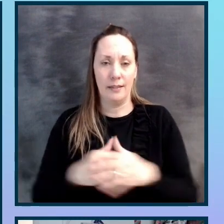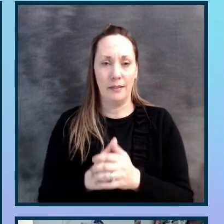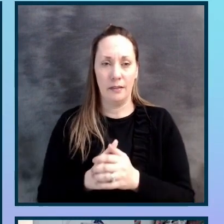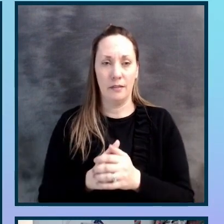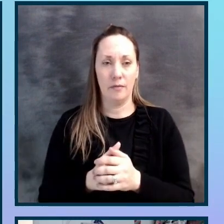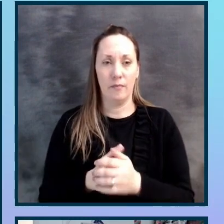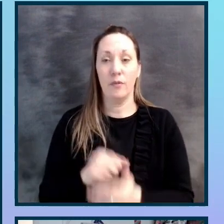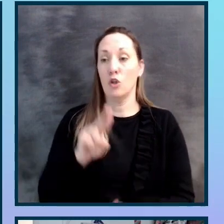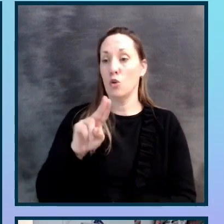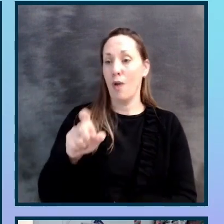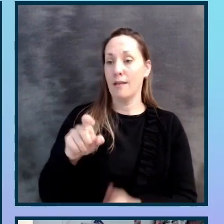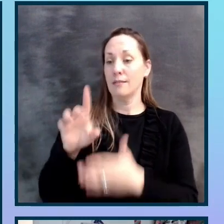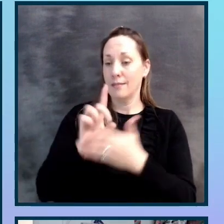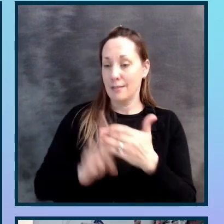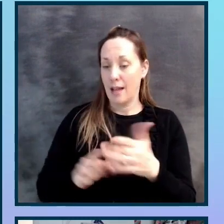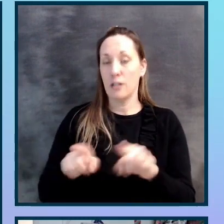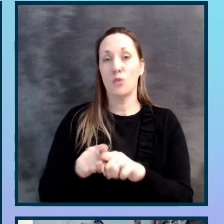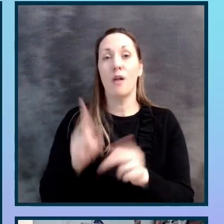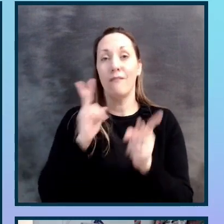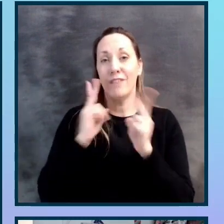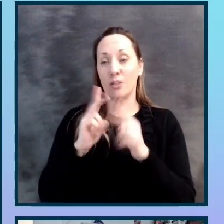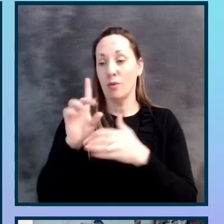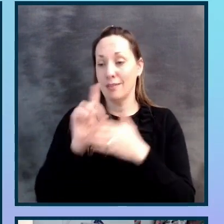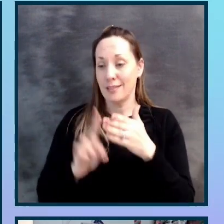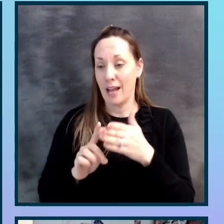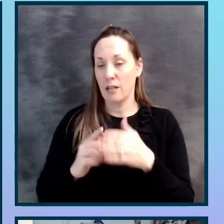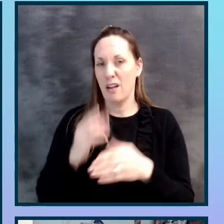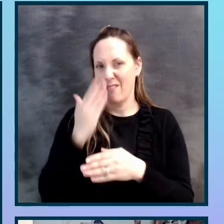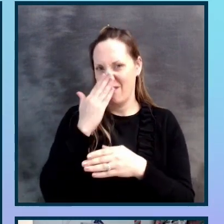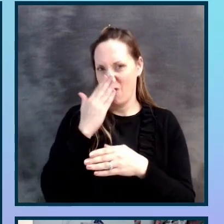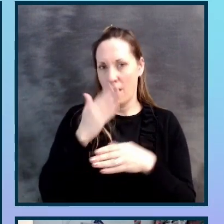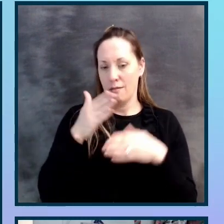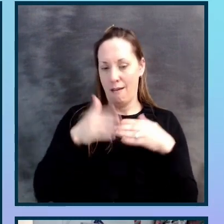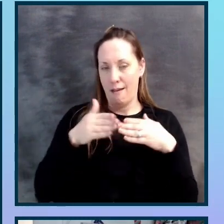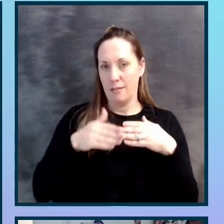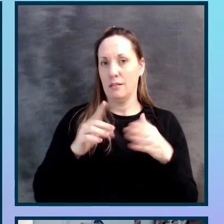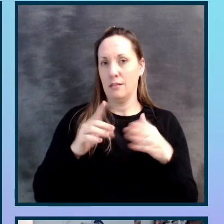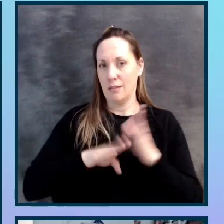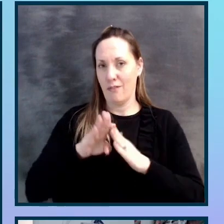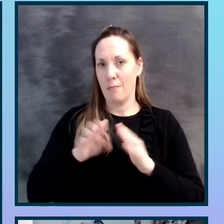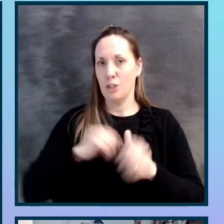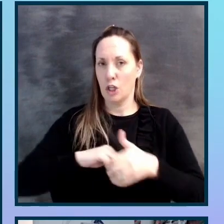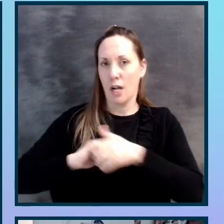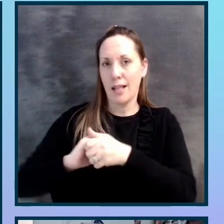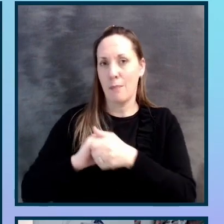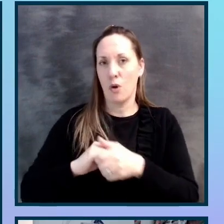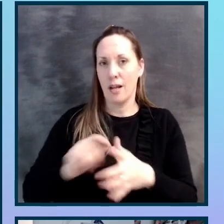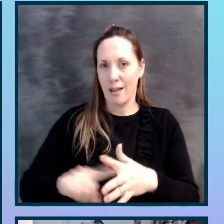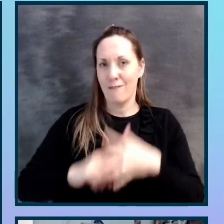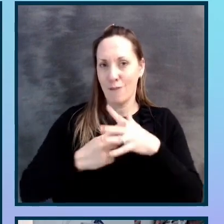UX design along with visual design and front end development should collaborate upfront at the start of a project